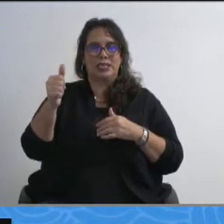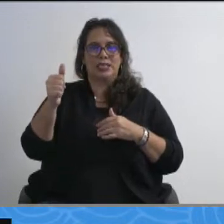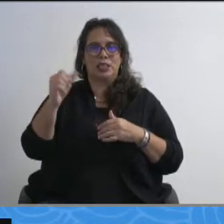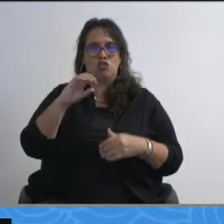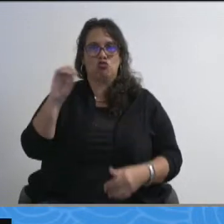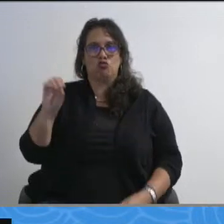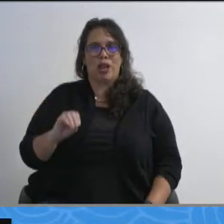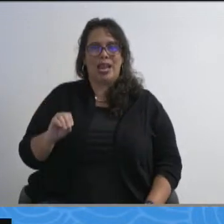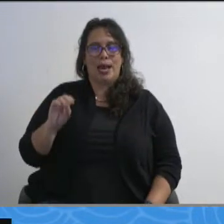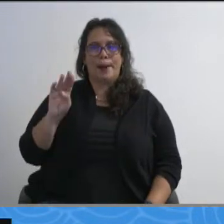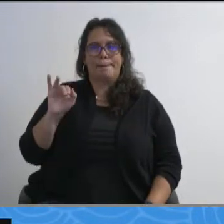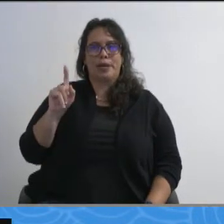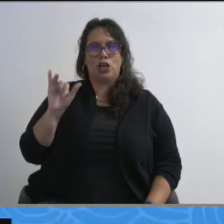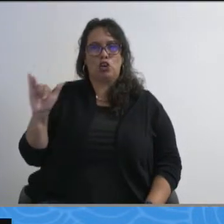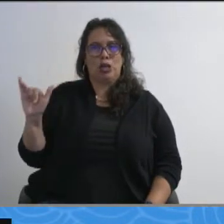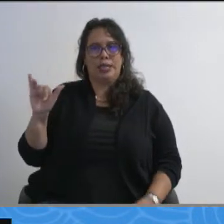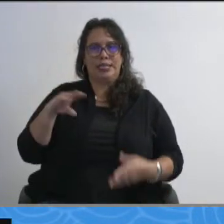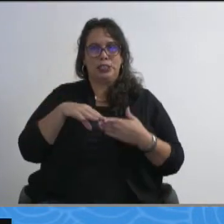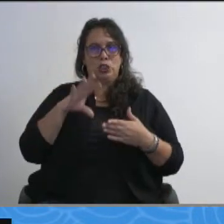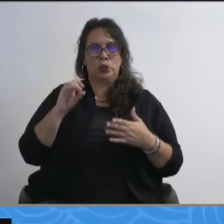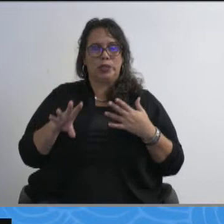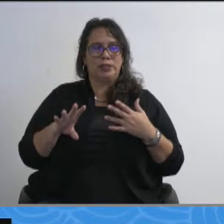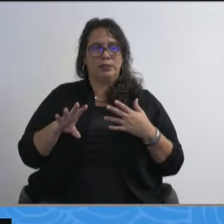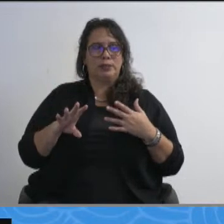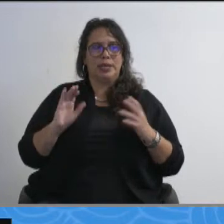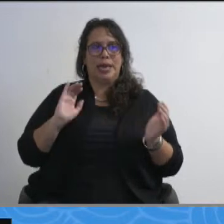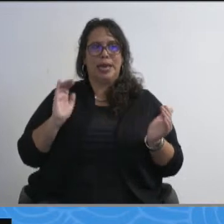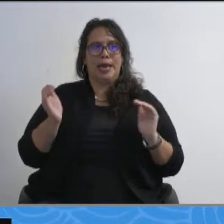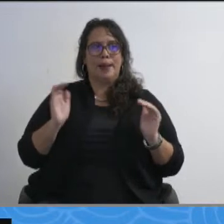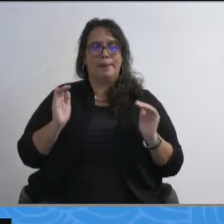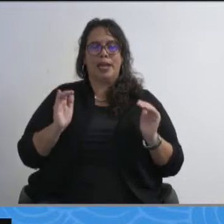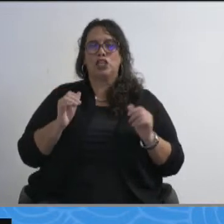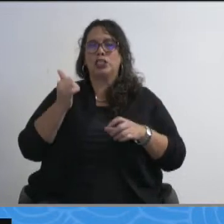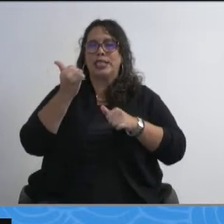And then we compared how many teachers are out of field,